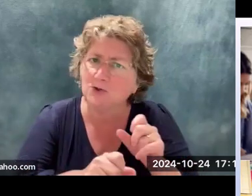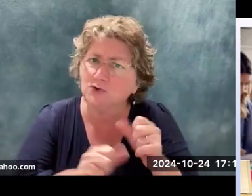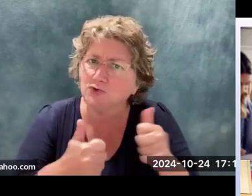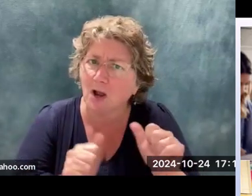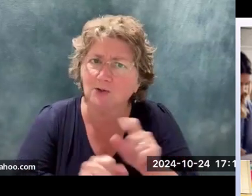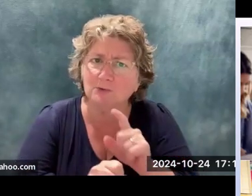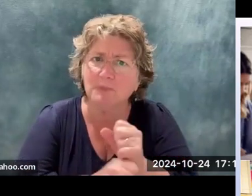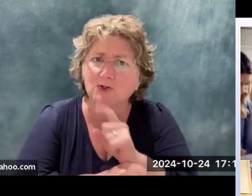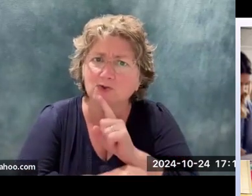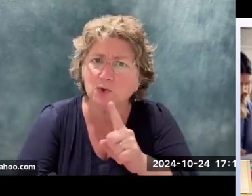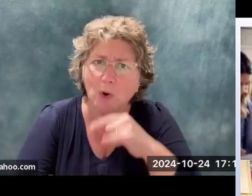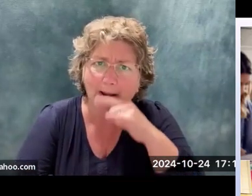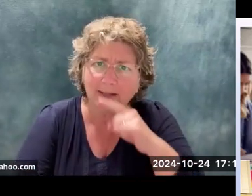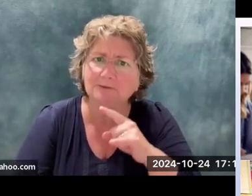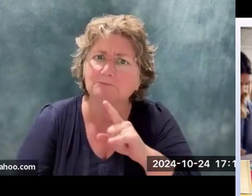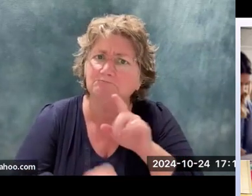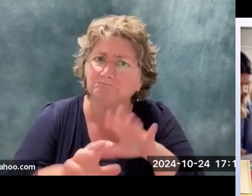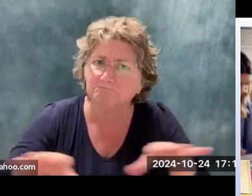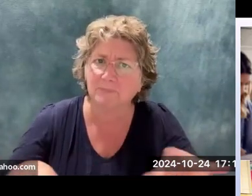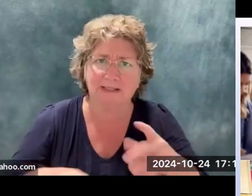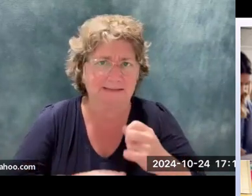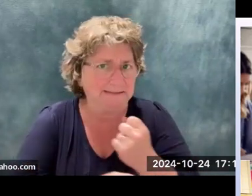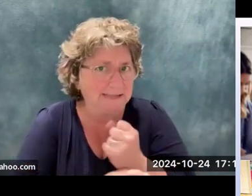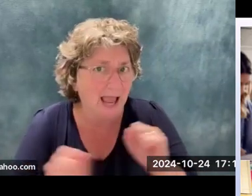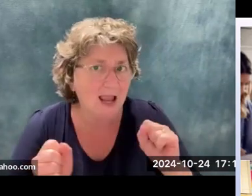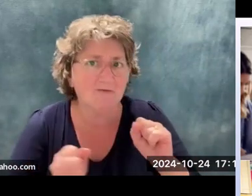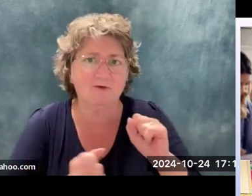We try to get them to adhere to practices like washing hands.